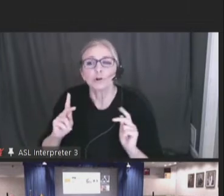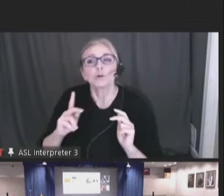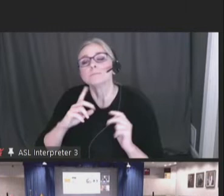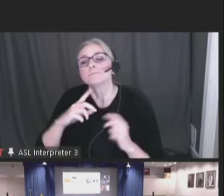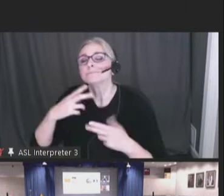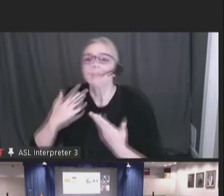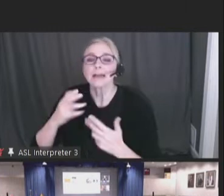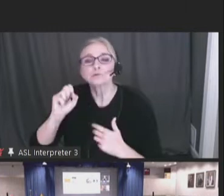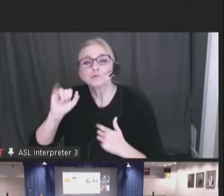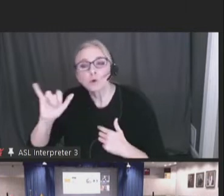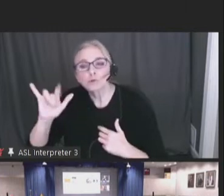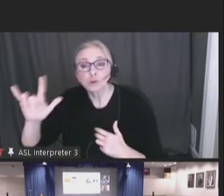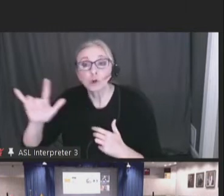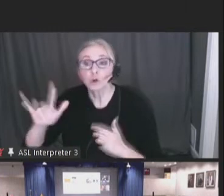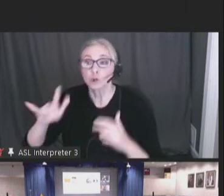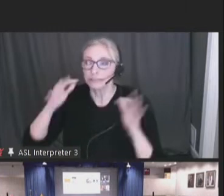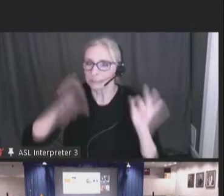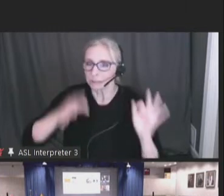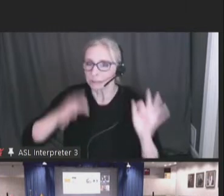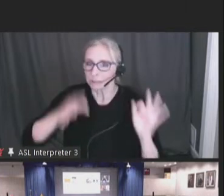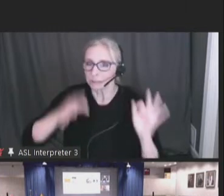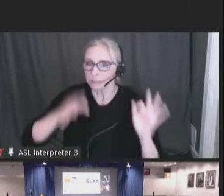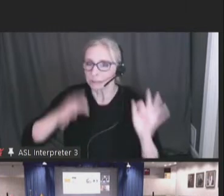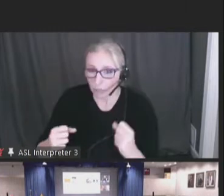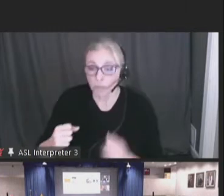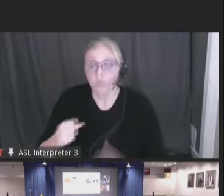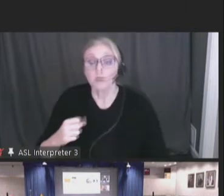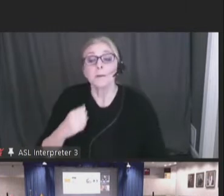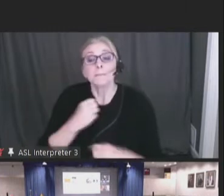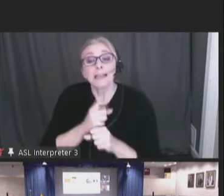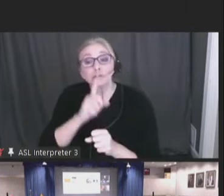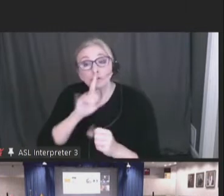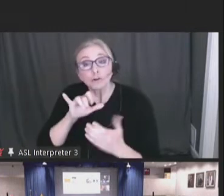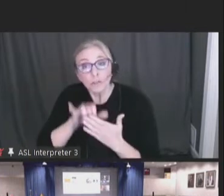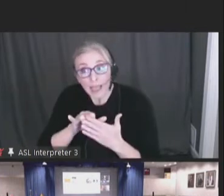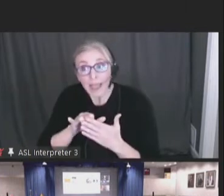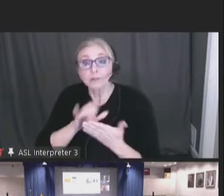social determinants of health, making sure that as schools were closing,